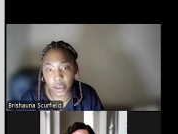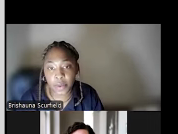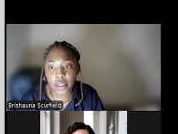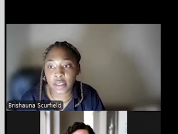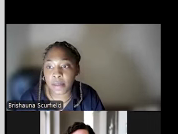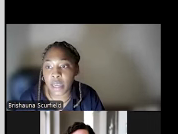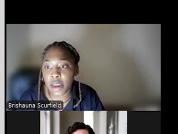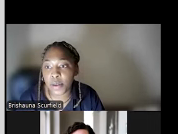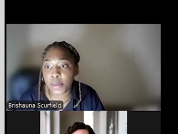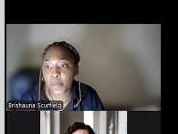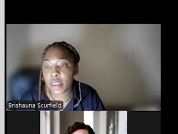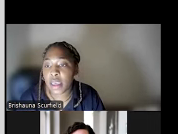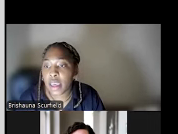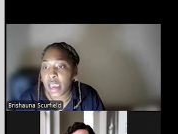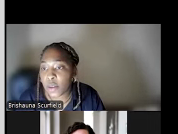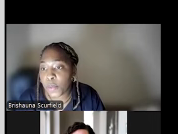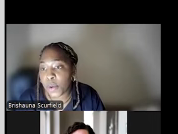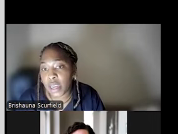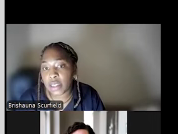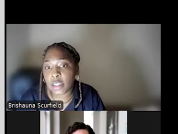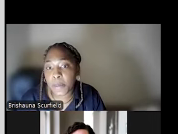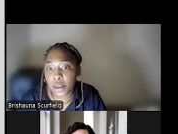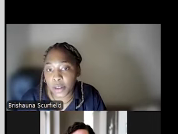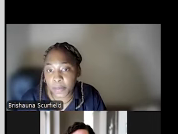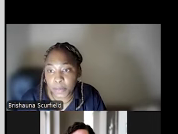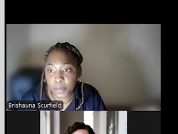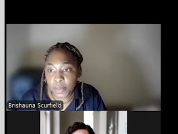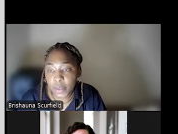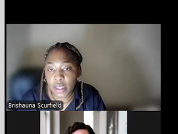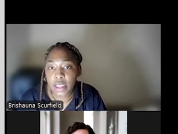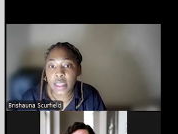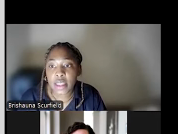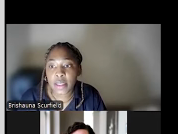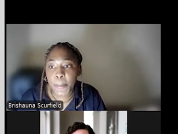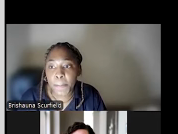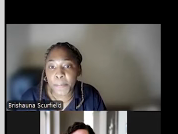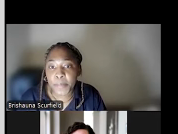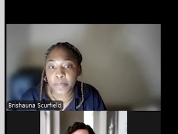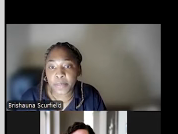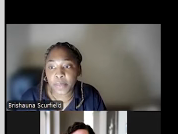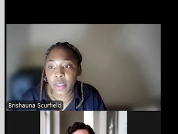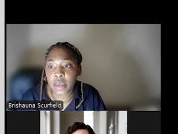get rid of the subtitle. And the warning has disappeared.